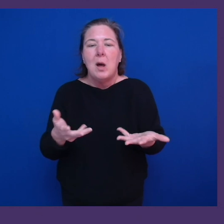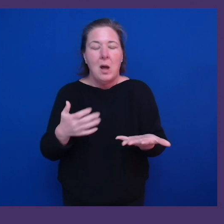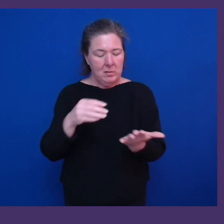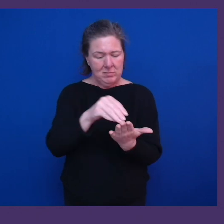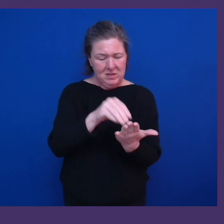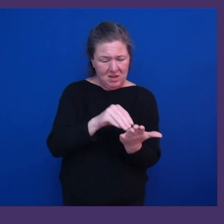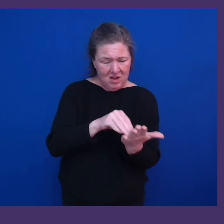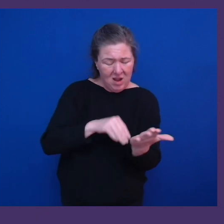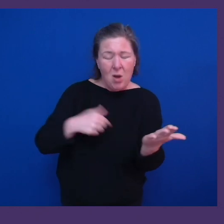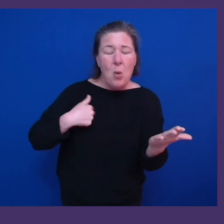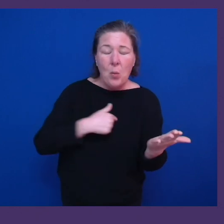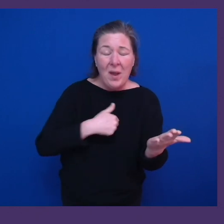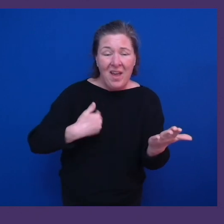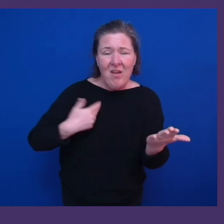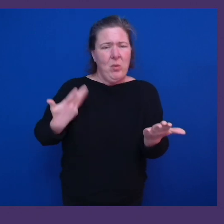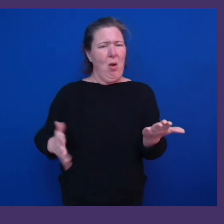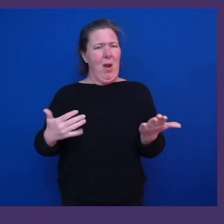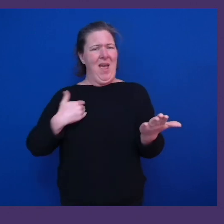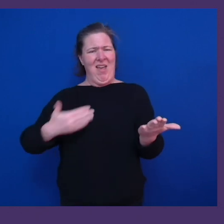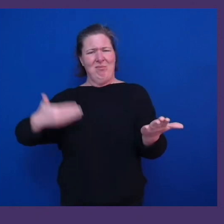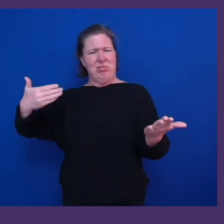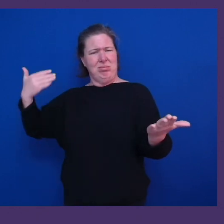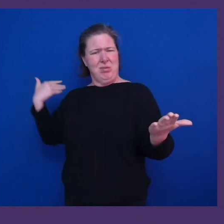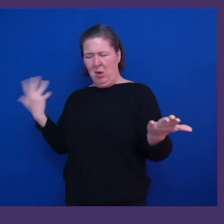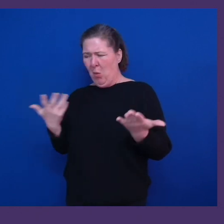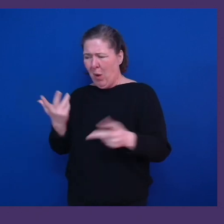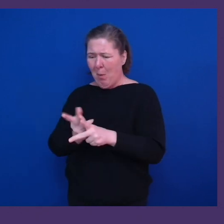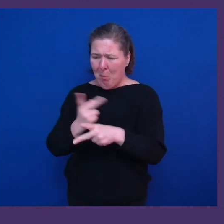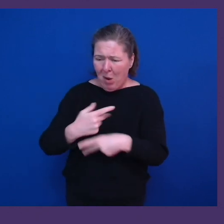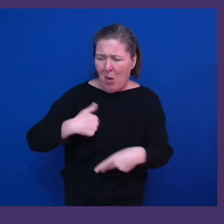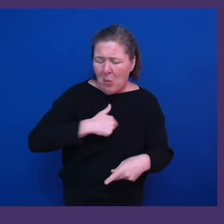about what products we have, how they're used, people's,